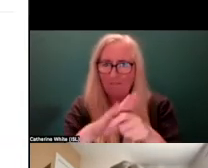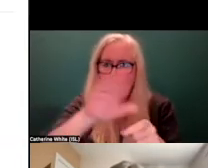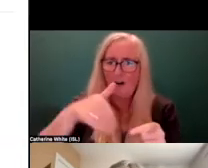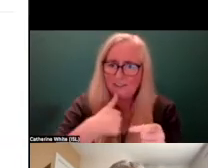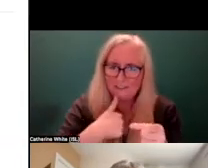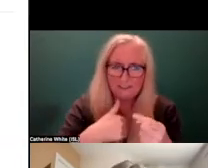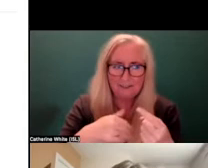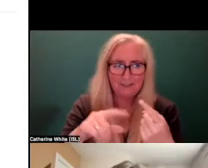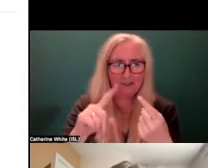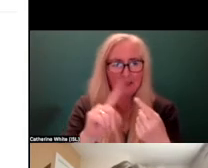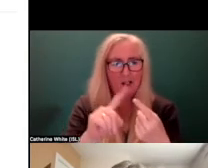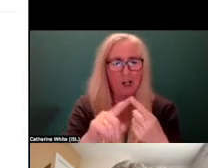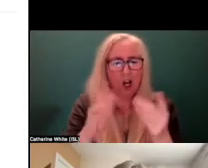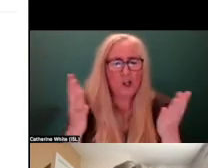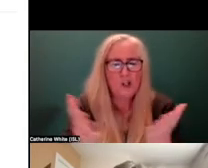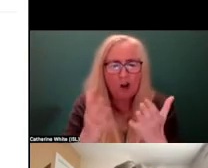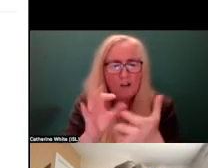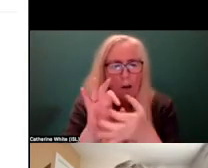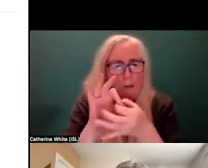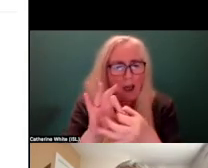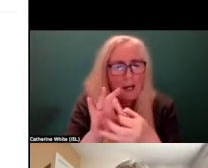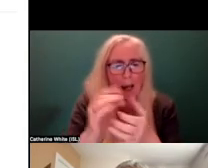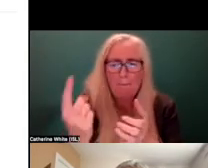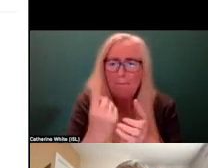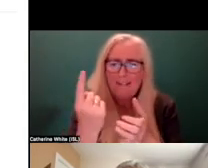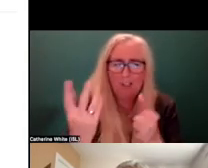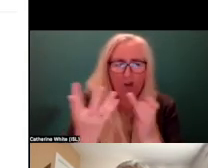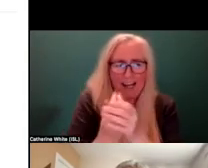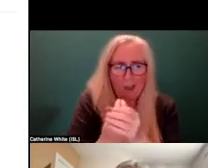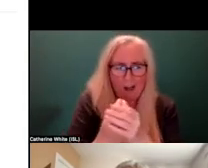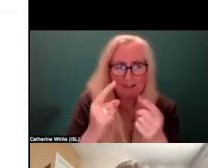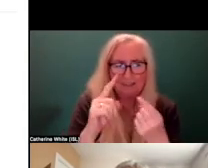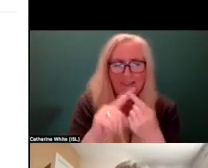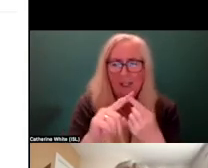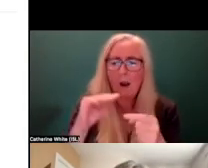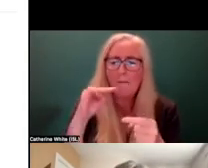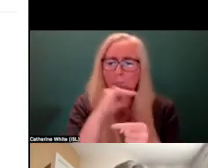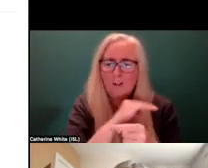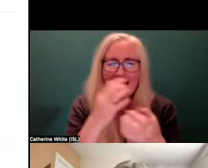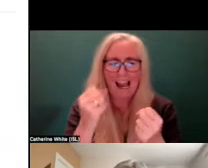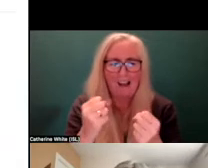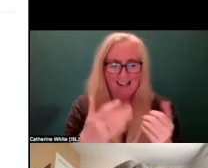highlight for ourselves. One is to nurture belonging and being together and around the importance of